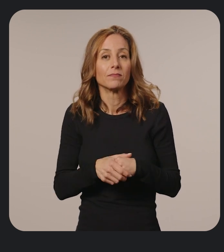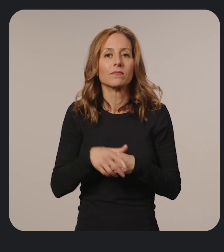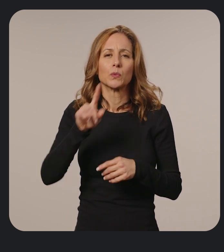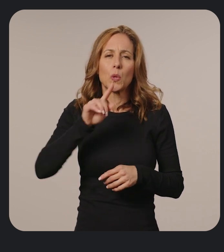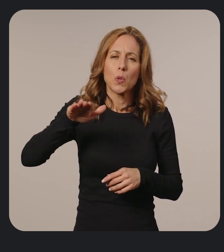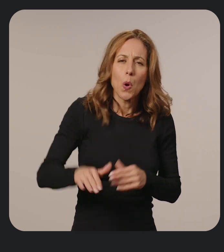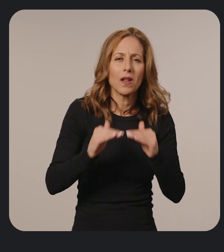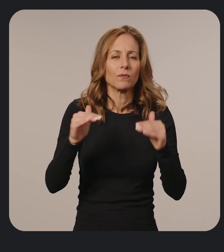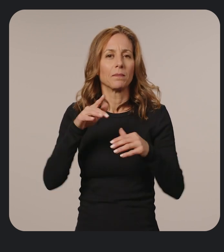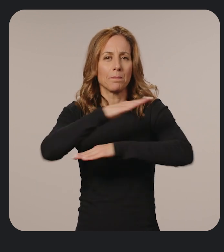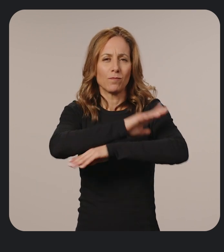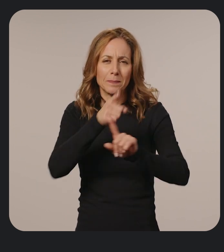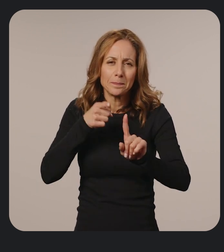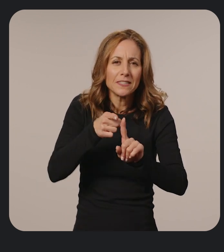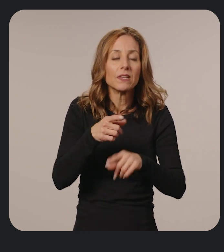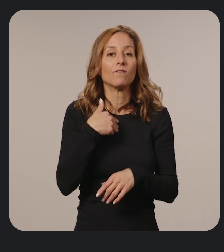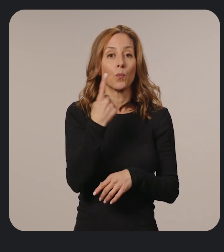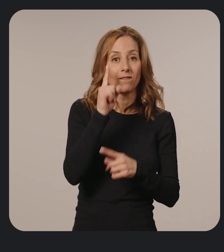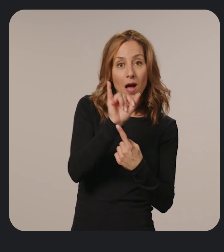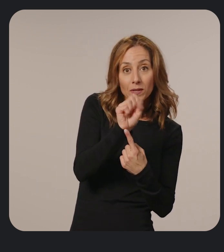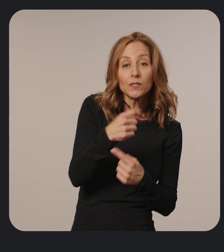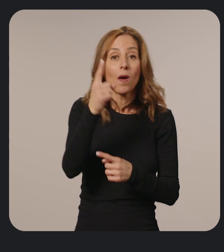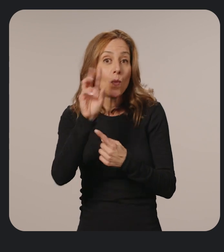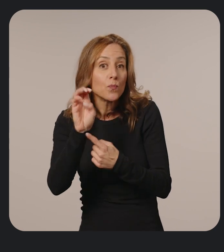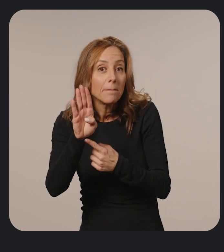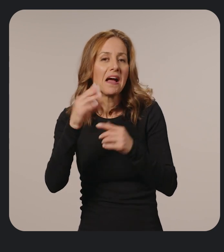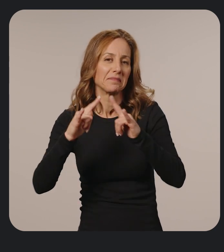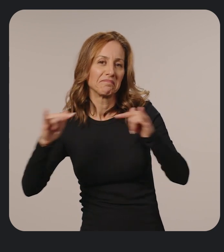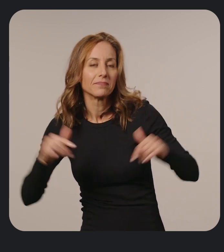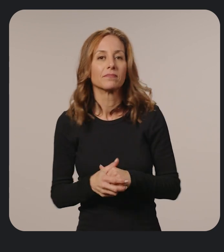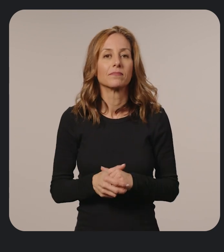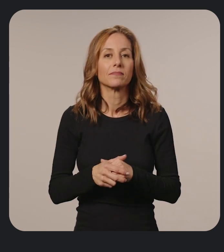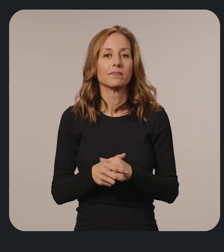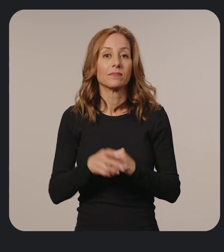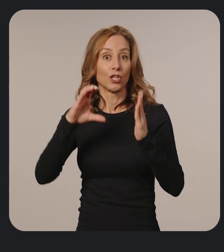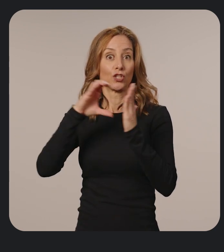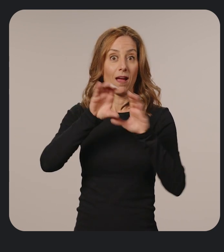These are super low-level and platform-specific, so there's one for iOS, one for the web, and so on.